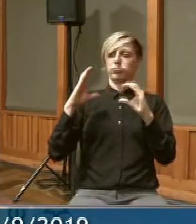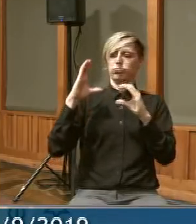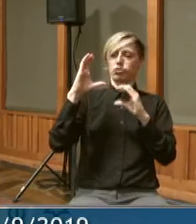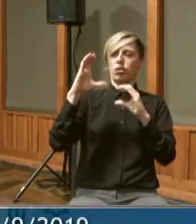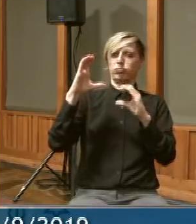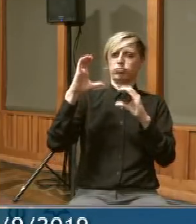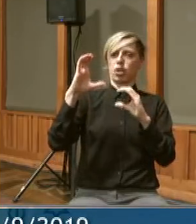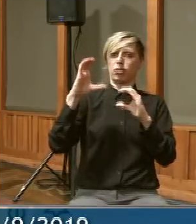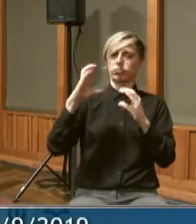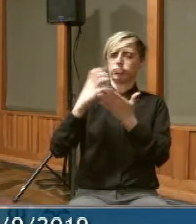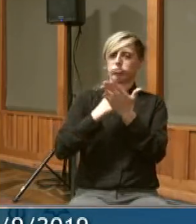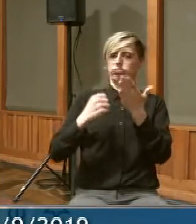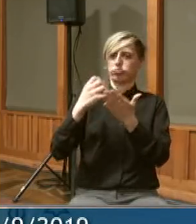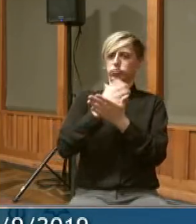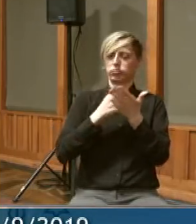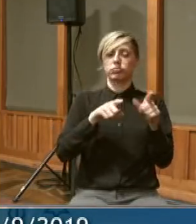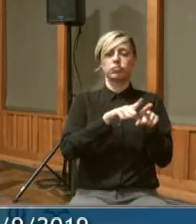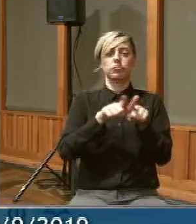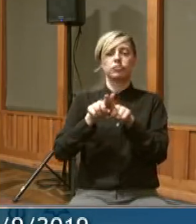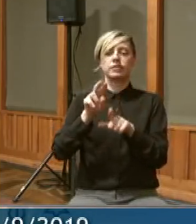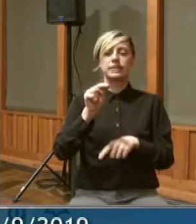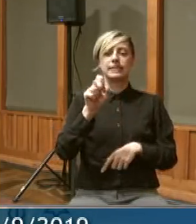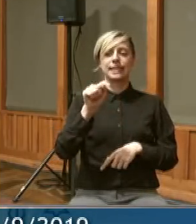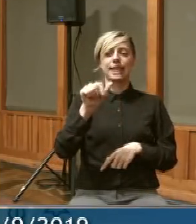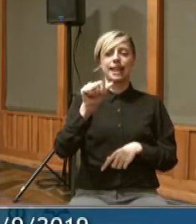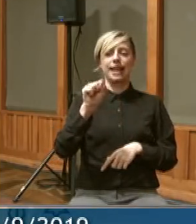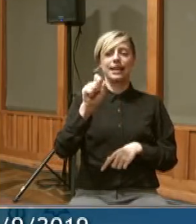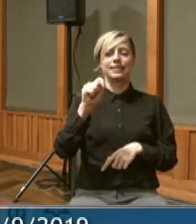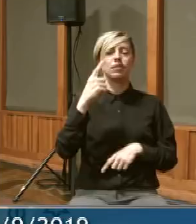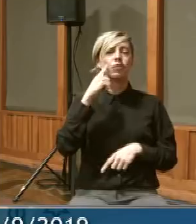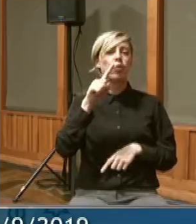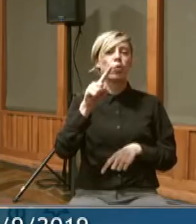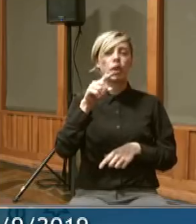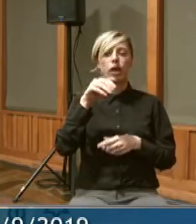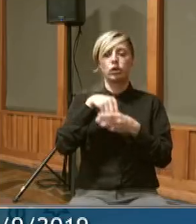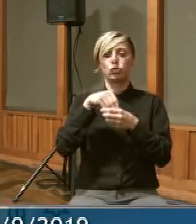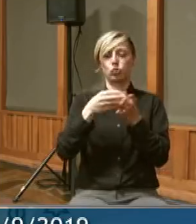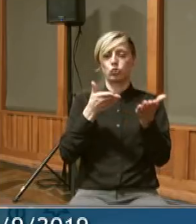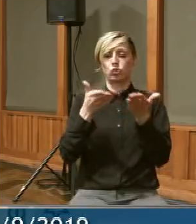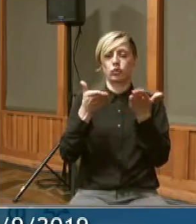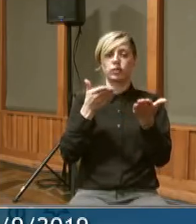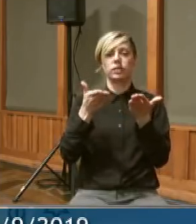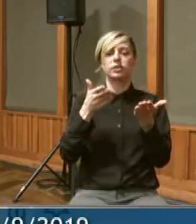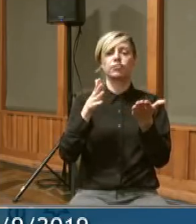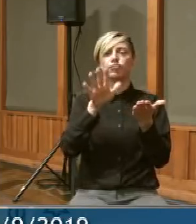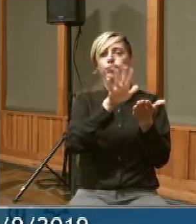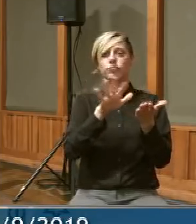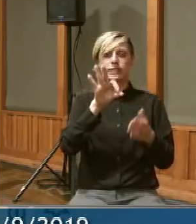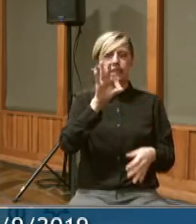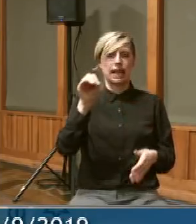SURPLUS OVER THE LAST FIVE YEARS. ALSO THAT UNRESTRICTED NET ASSETS IN THE INTERNAL SERVICES